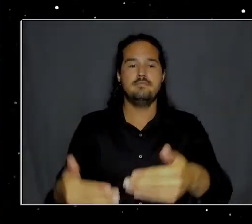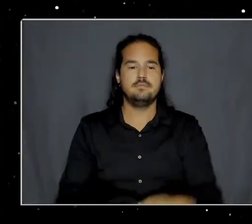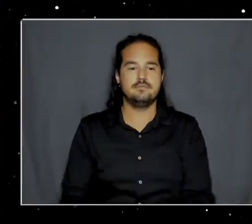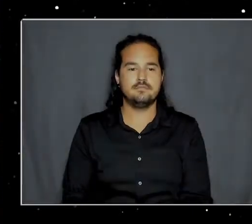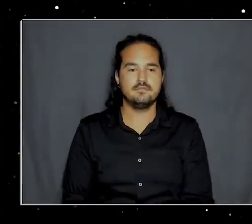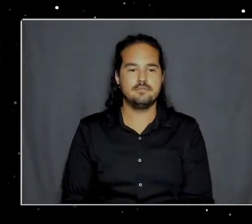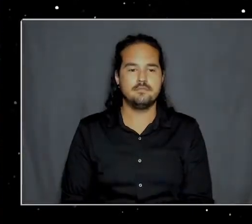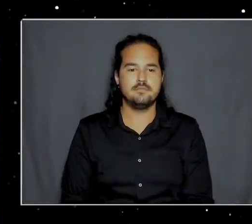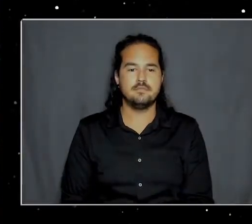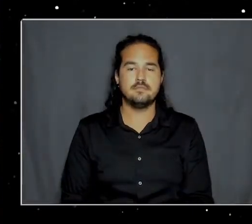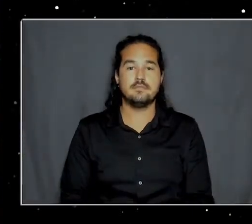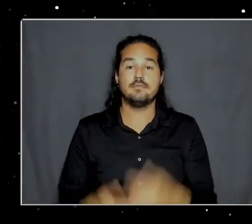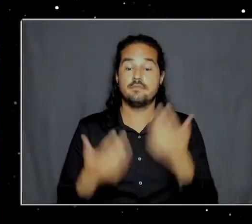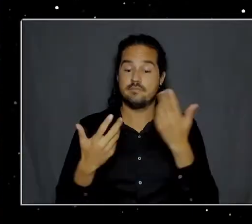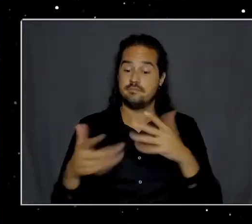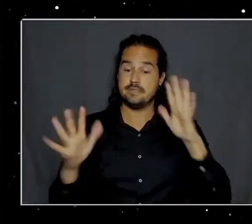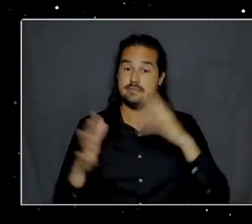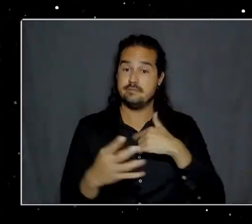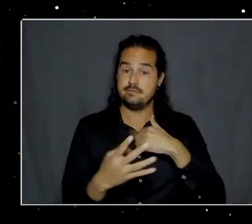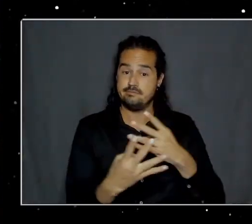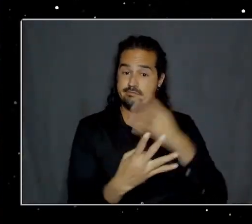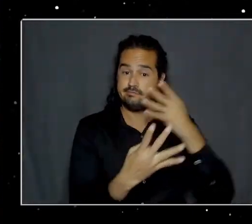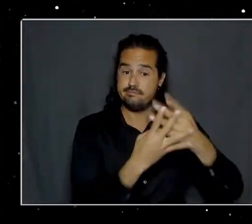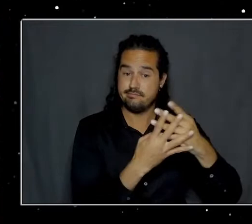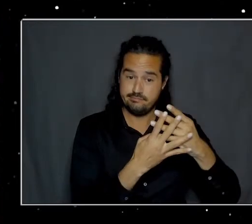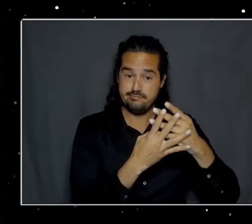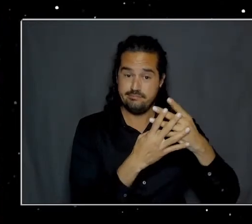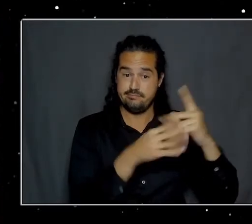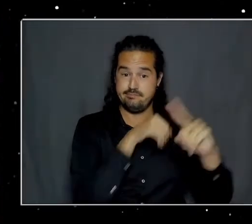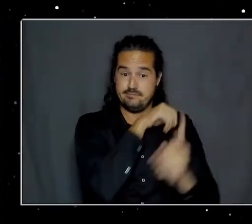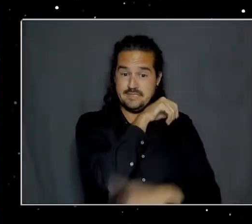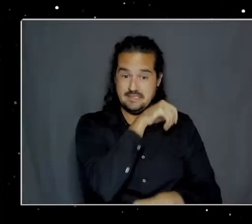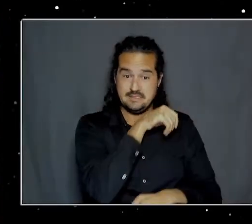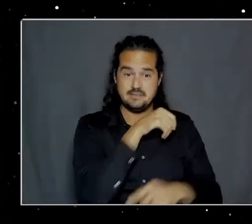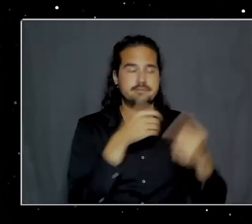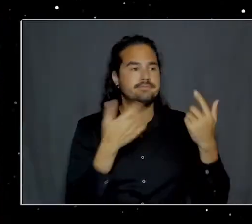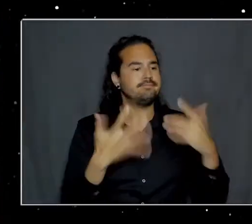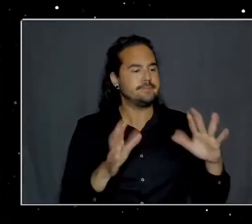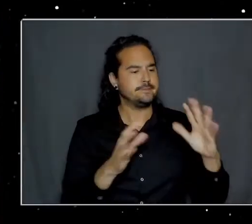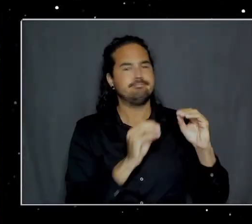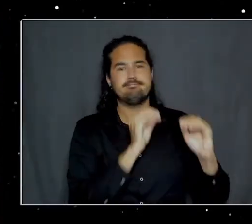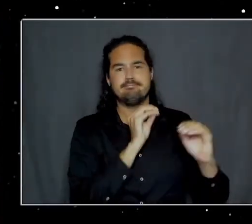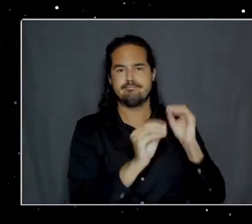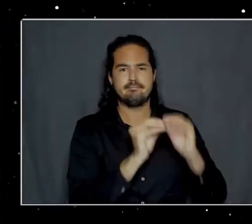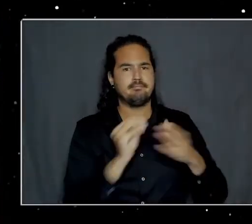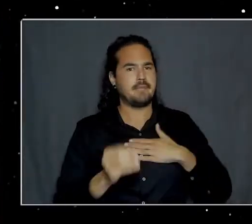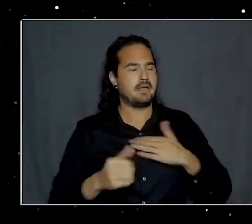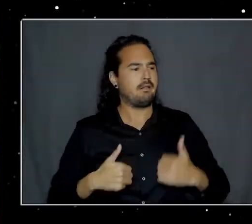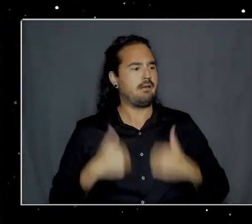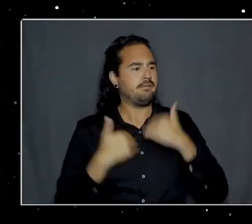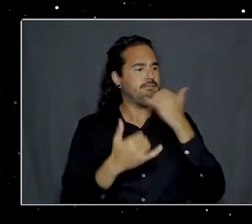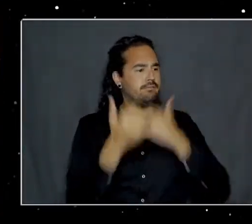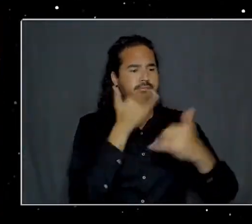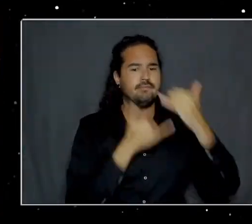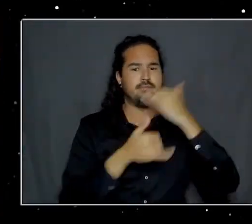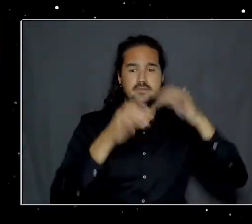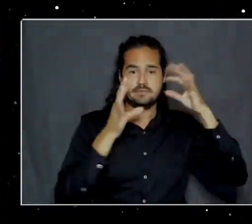SENTENCE, DONE RIGHT BY MY LIFE'S POOR CHOICES, REHABILITATED MYSELF, AND BUILT